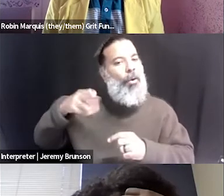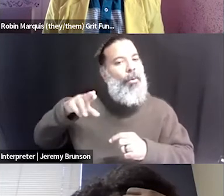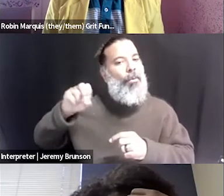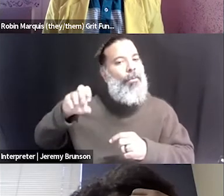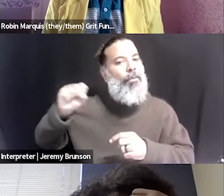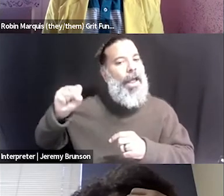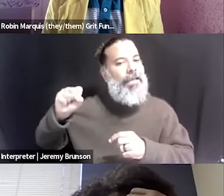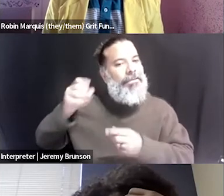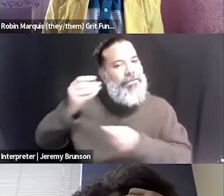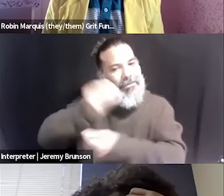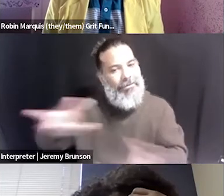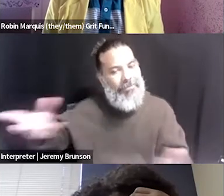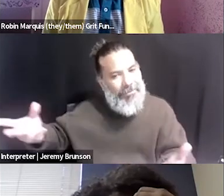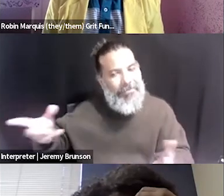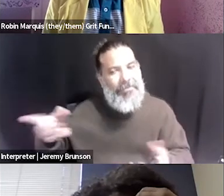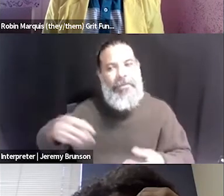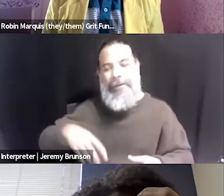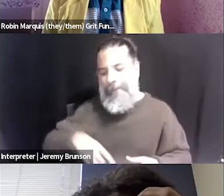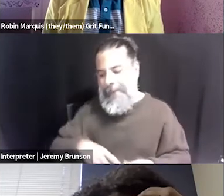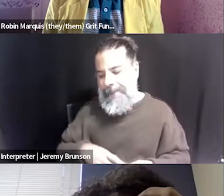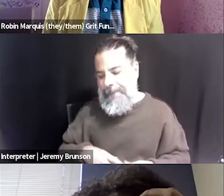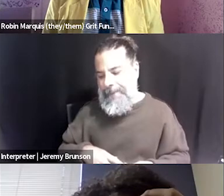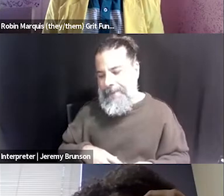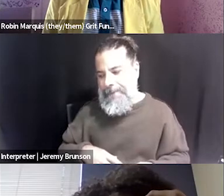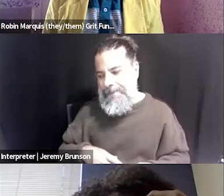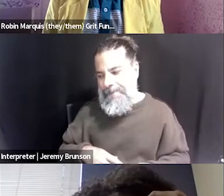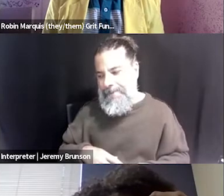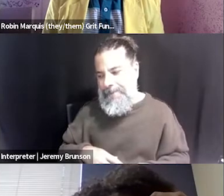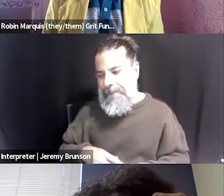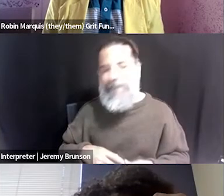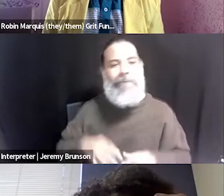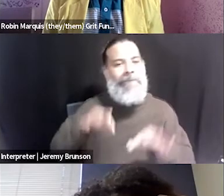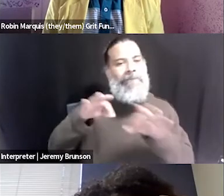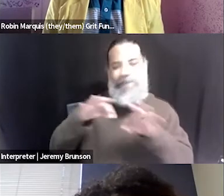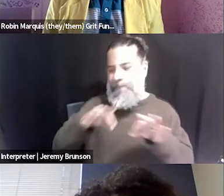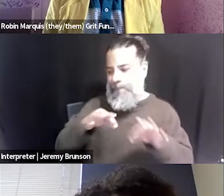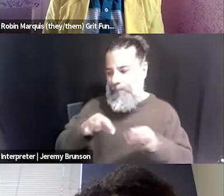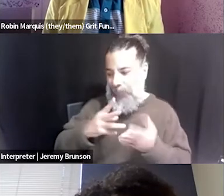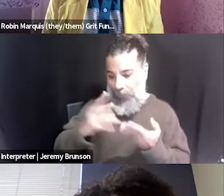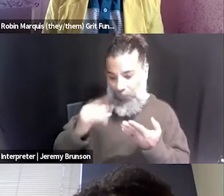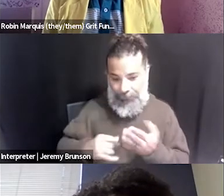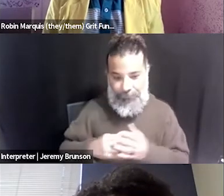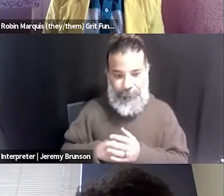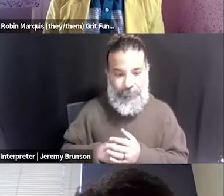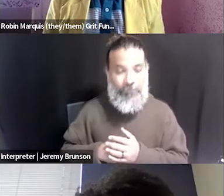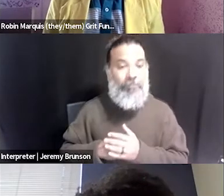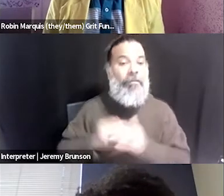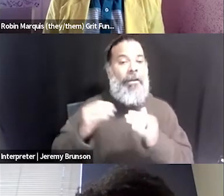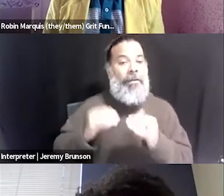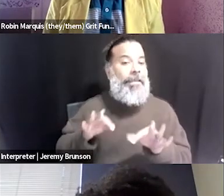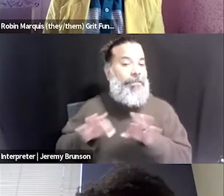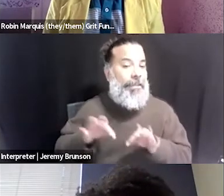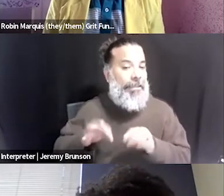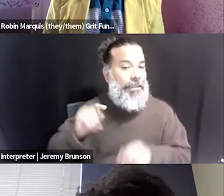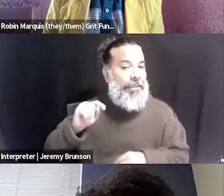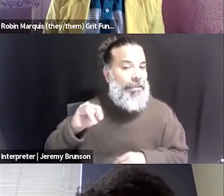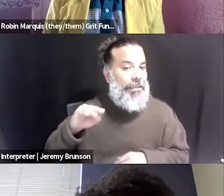So it is kinda like explaining what the project is, explaining the timeline, who the people